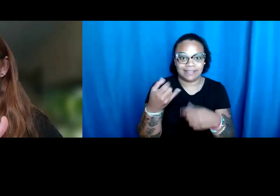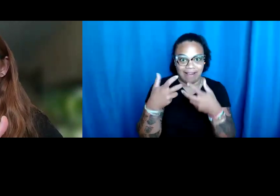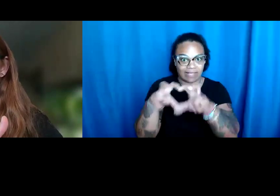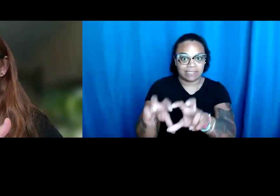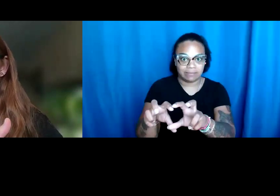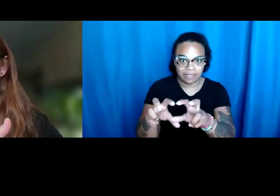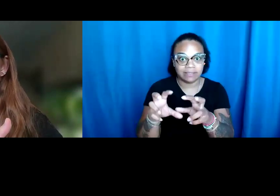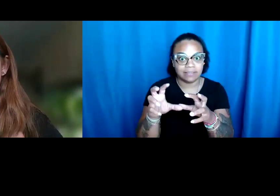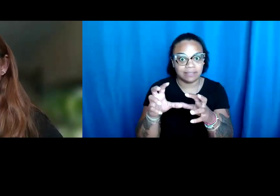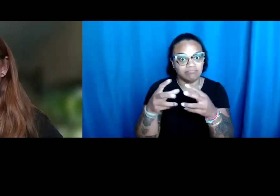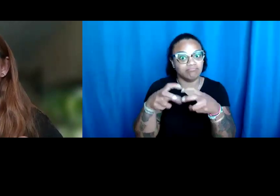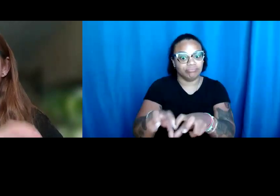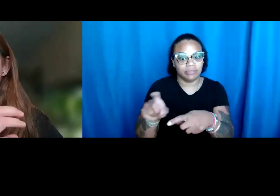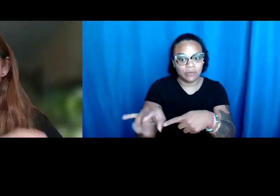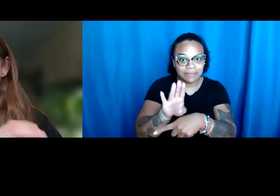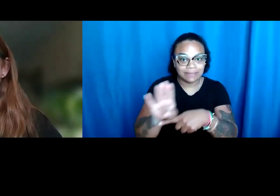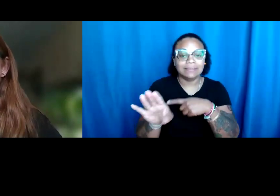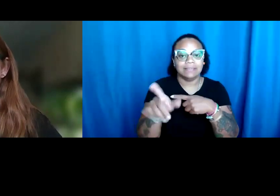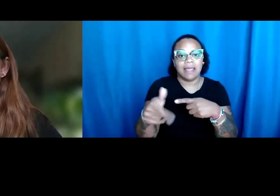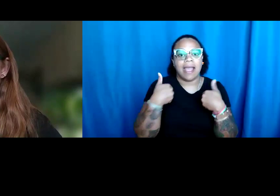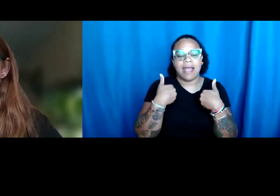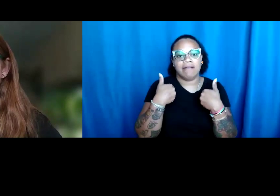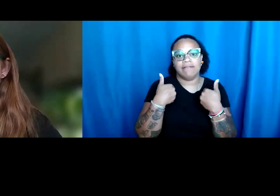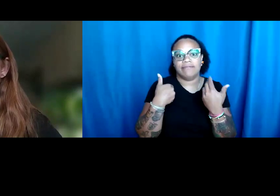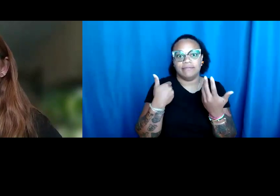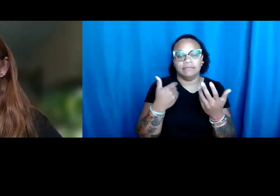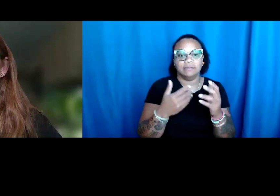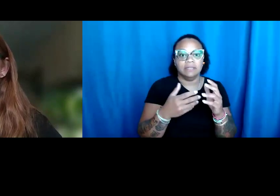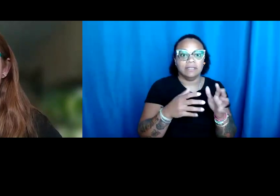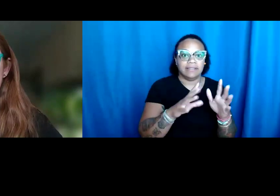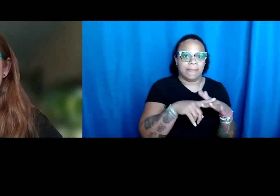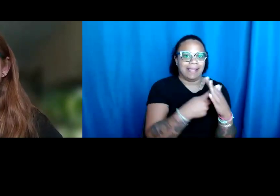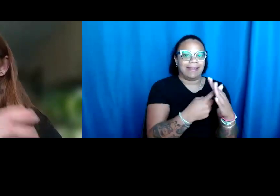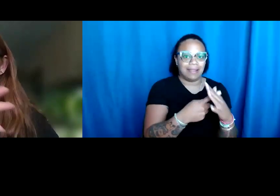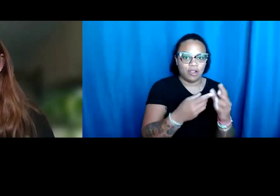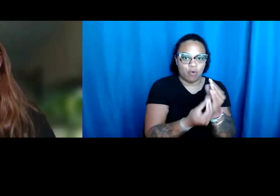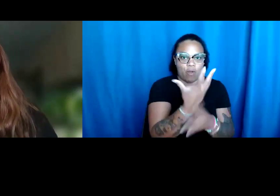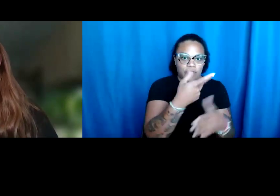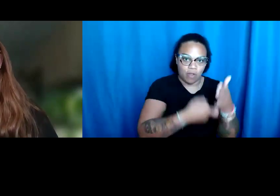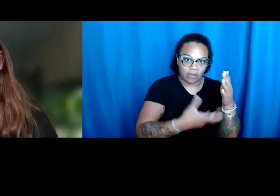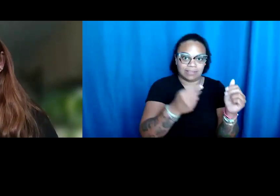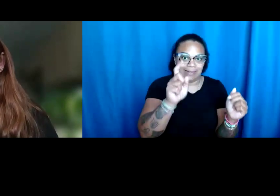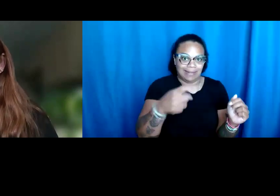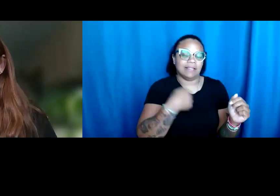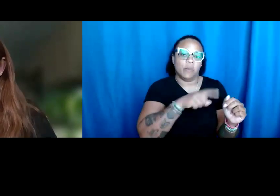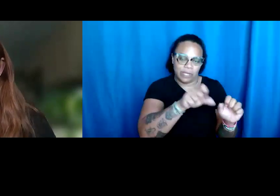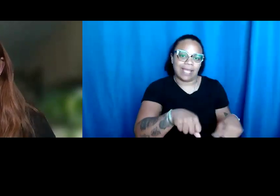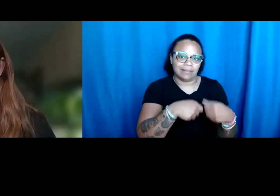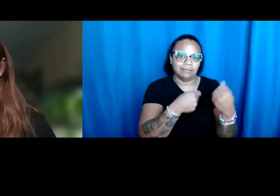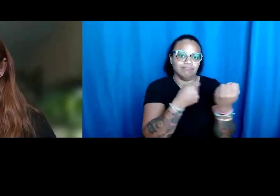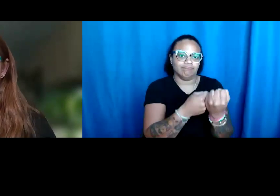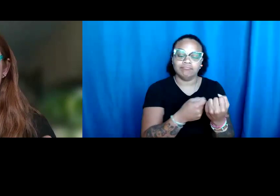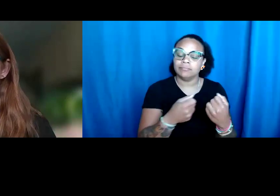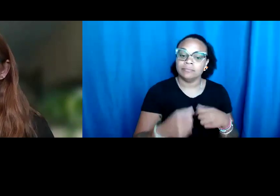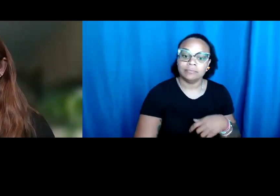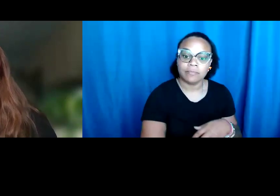investments in businesses that have those upfront growth costs and needs that we are